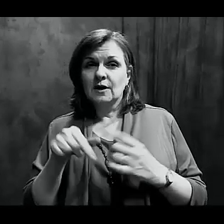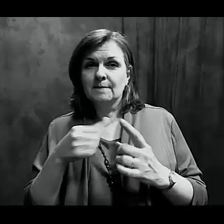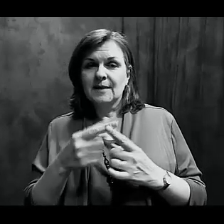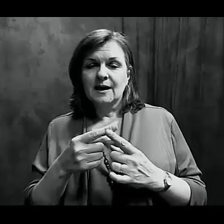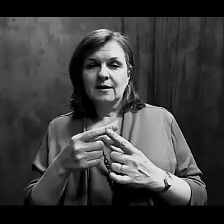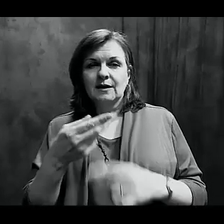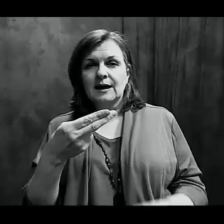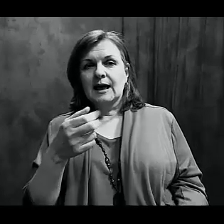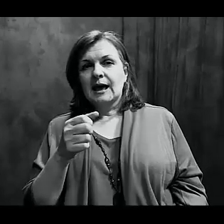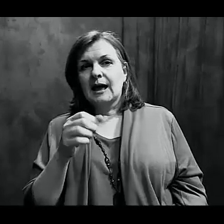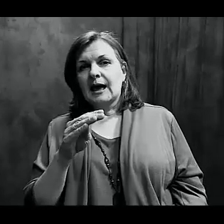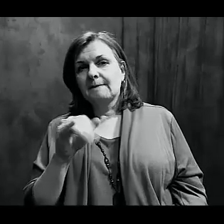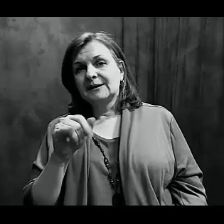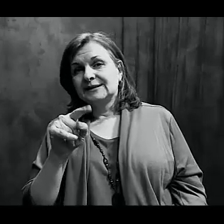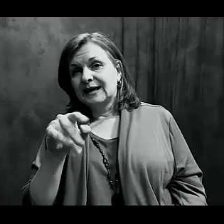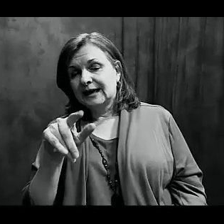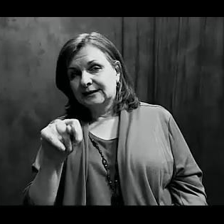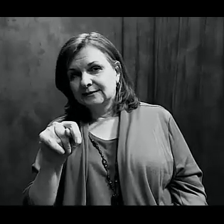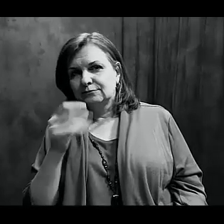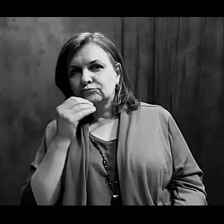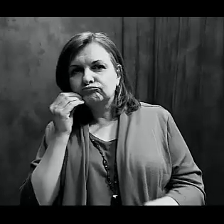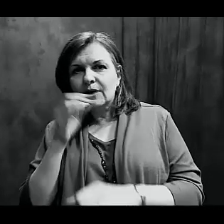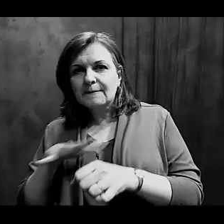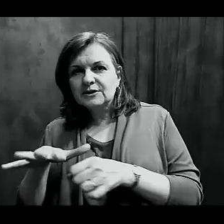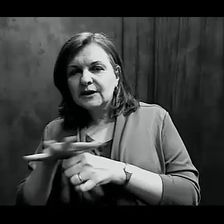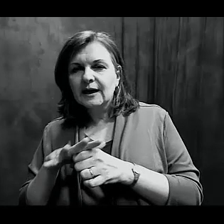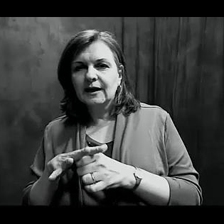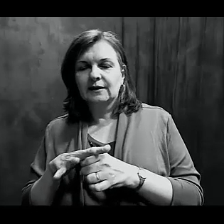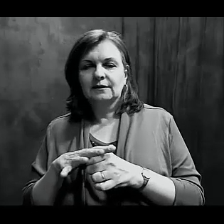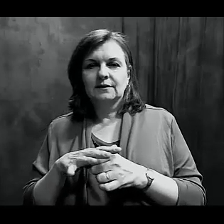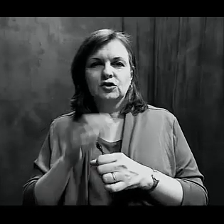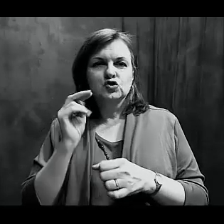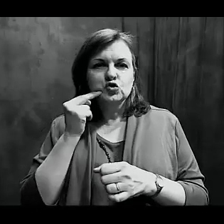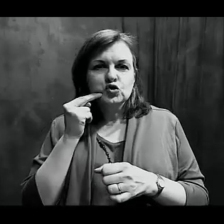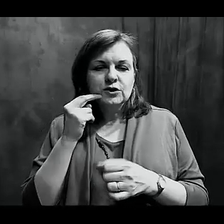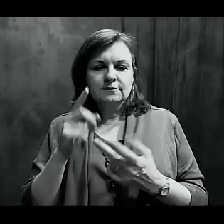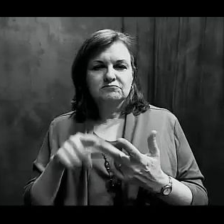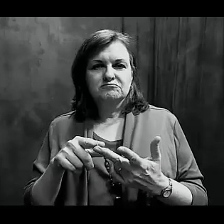the habitat the nutrients the resources available